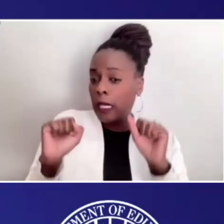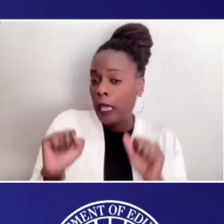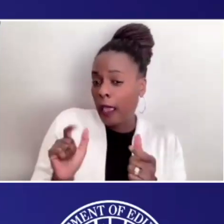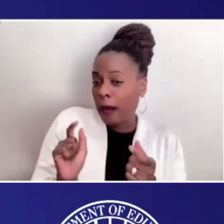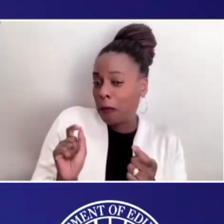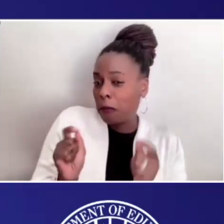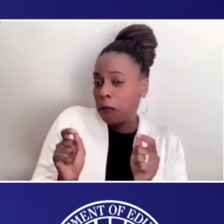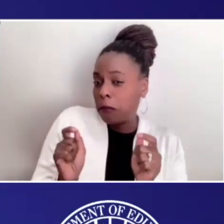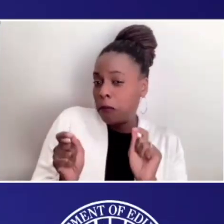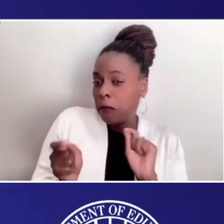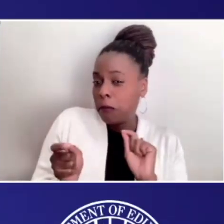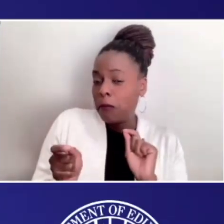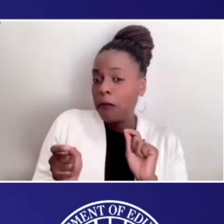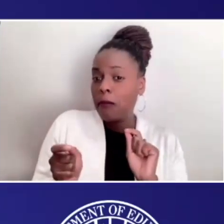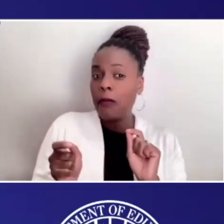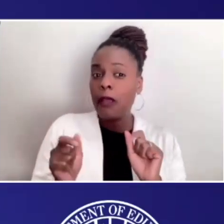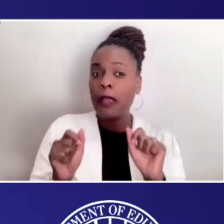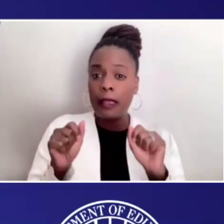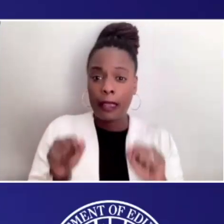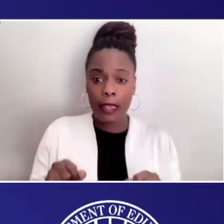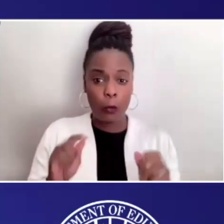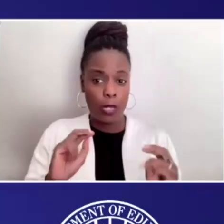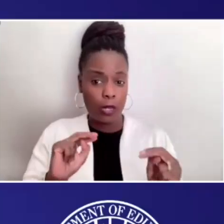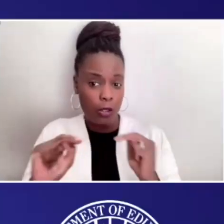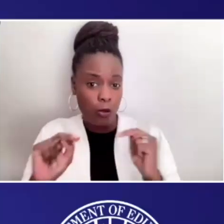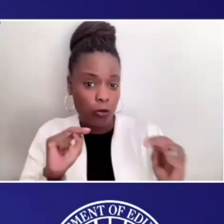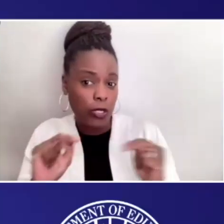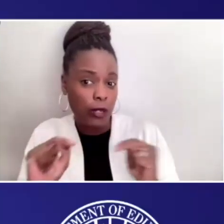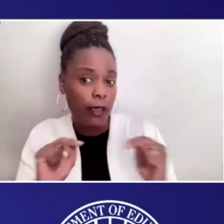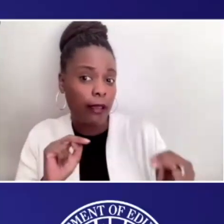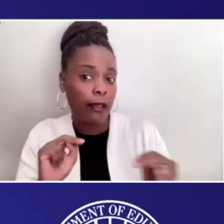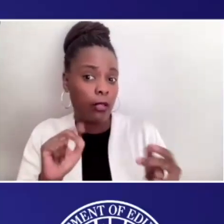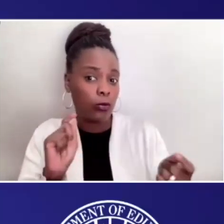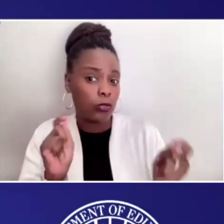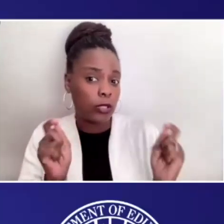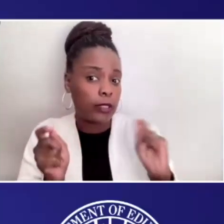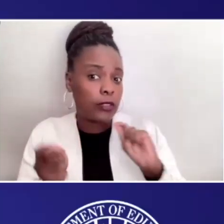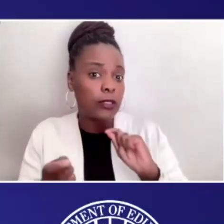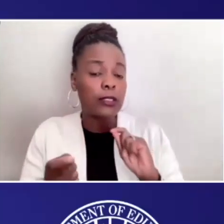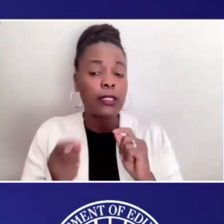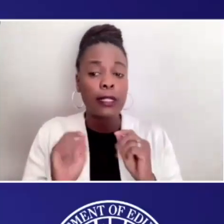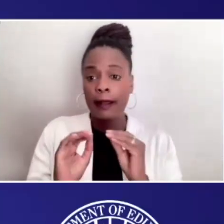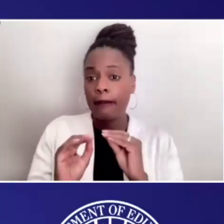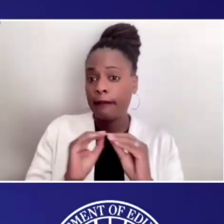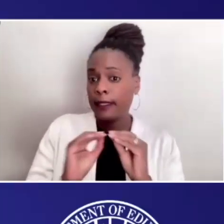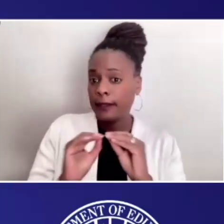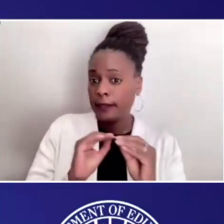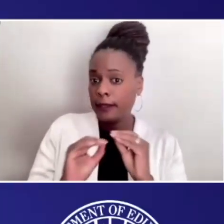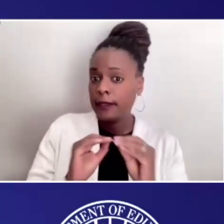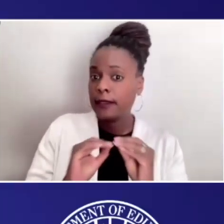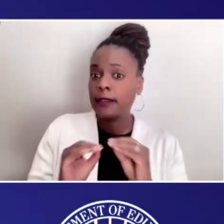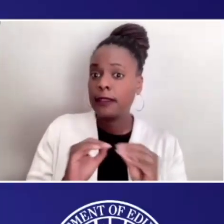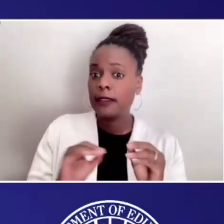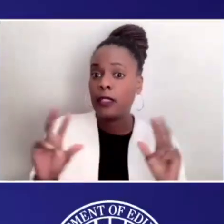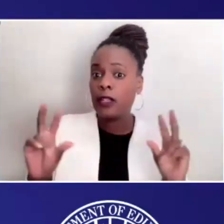Can we still negotiate through those pieces and fix what could be a no to either a